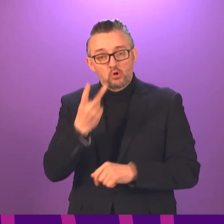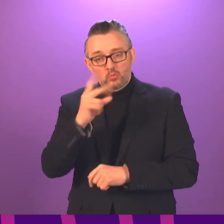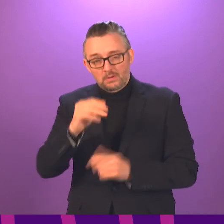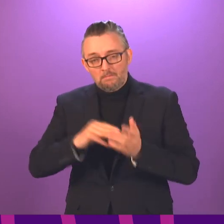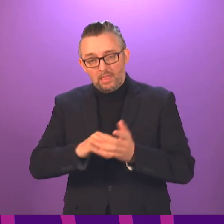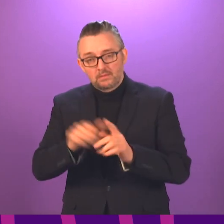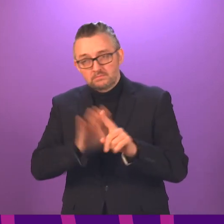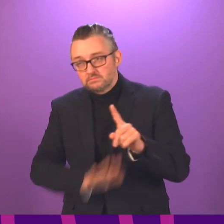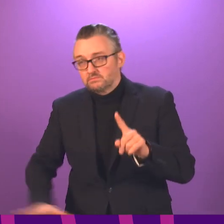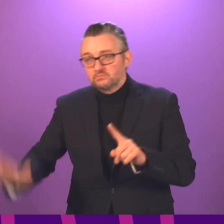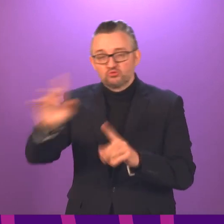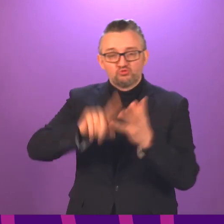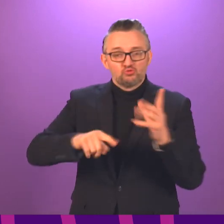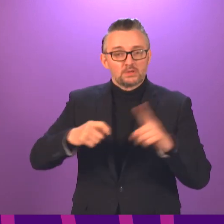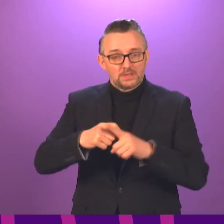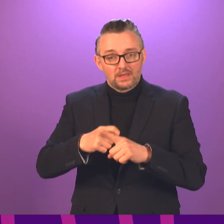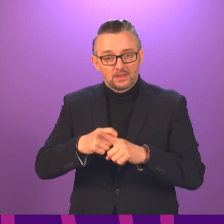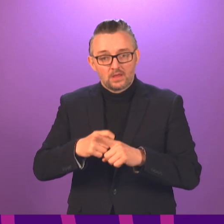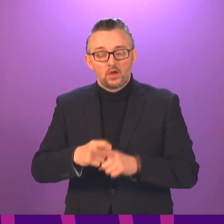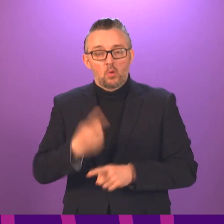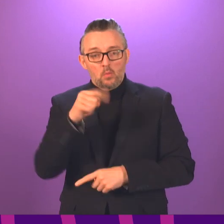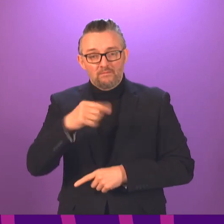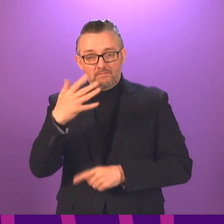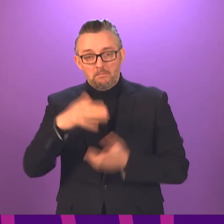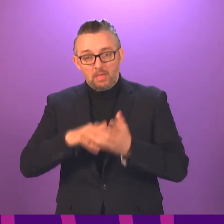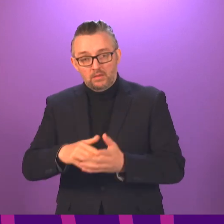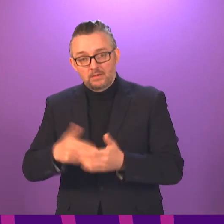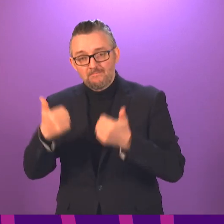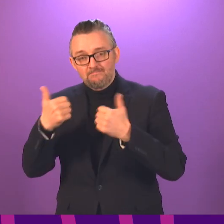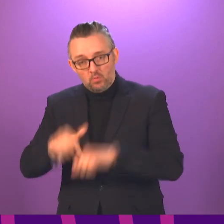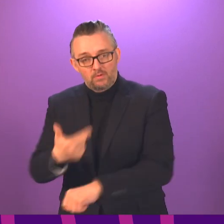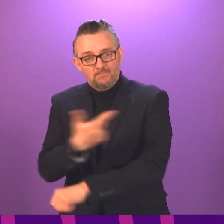United Kingdom and 1.5 million people across Scotland receiving their first vaccination.